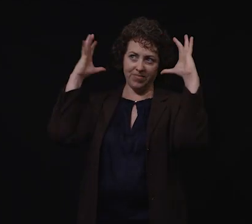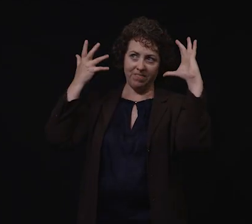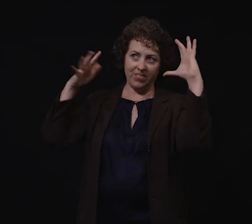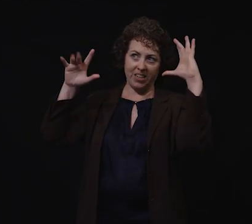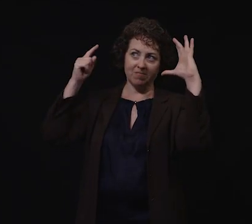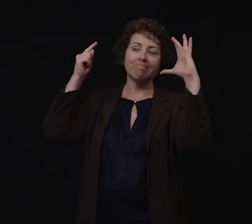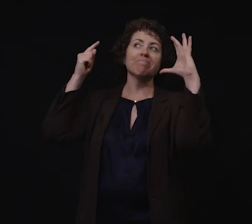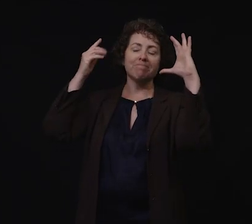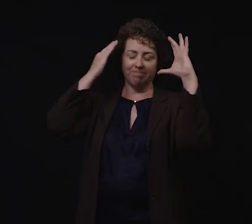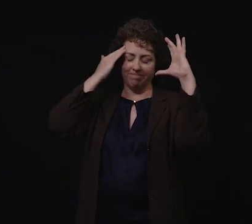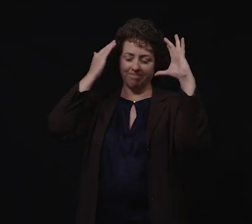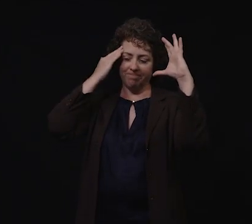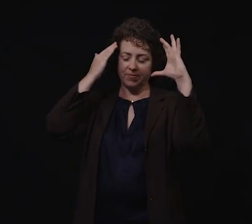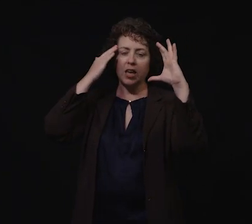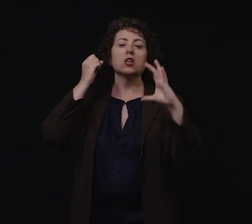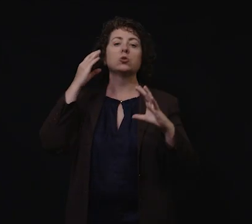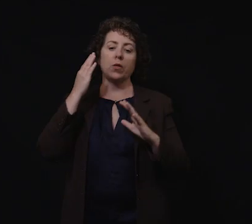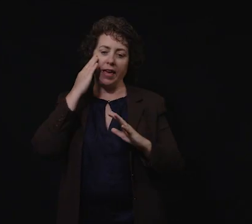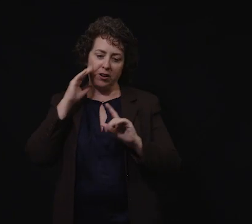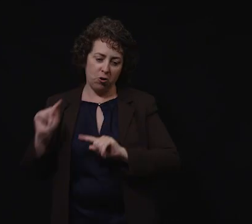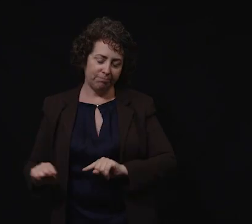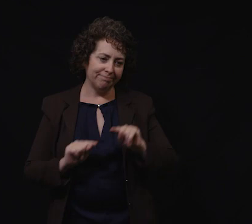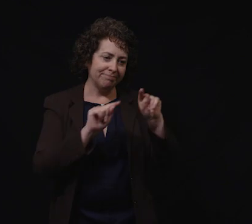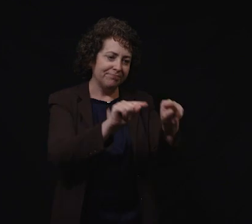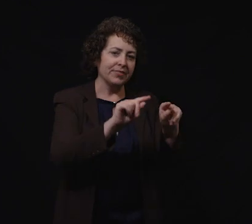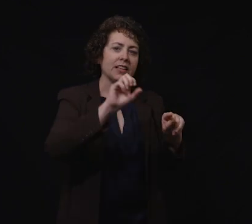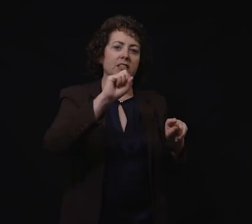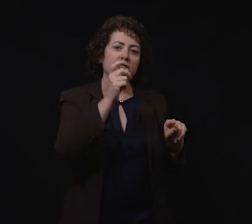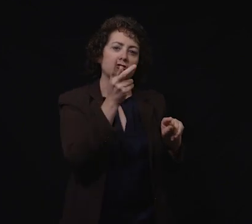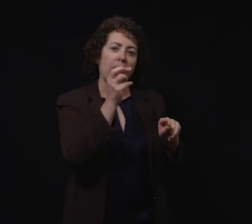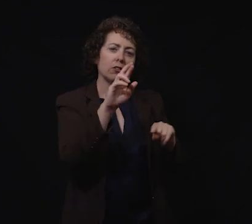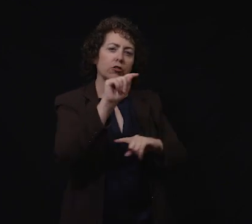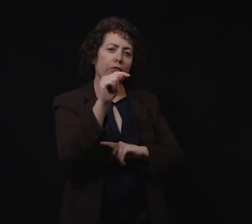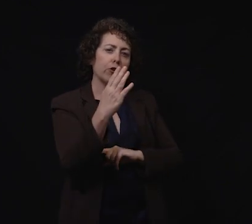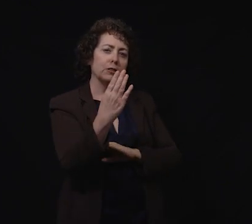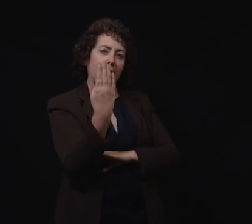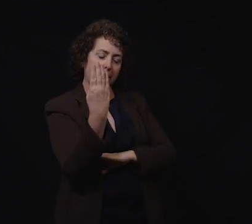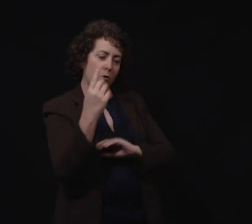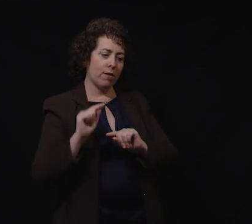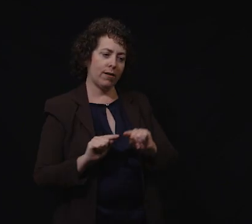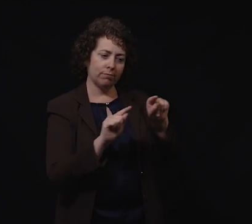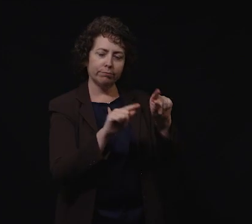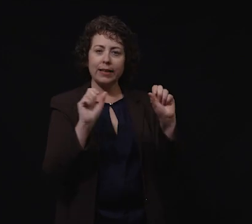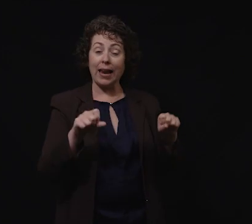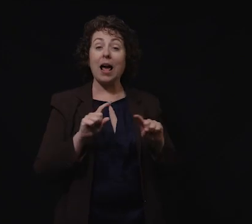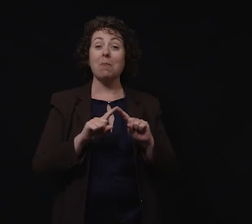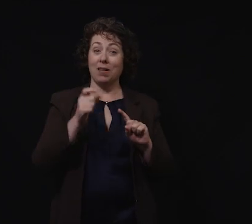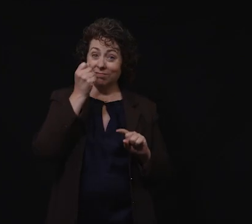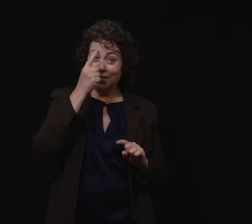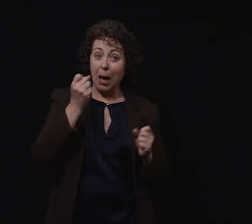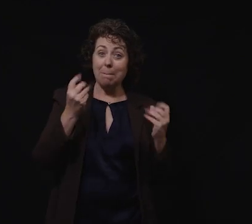Commencing on Thursday morning to start to move in that direction But a lot of folks will wait to the last minute